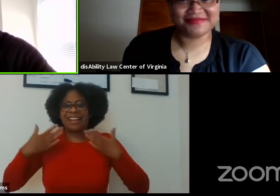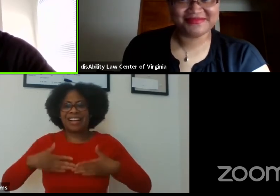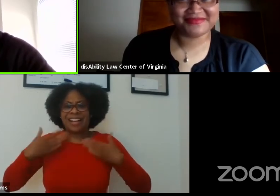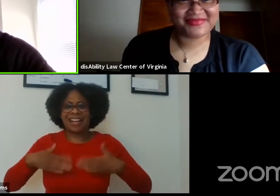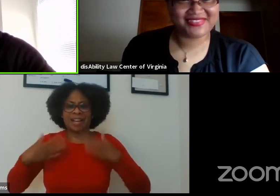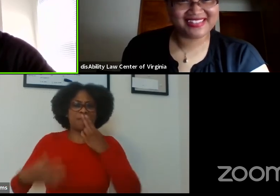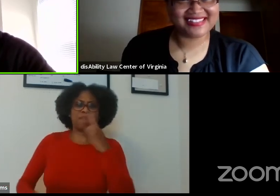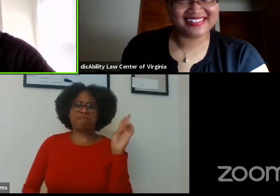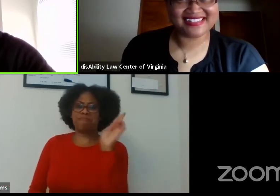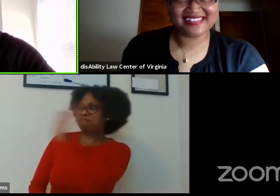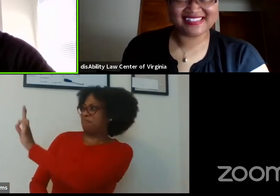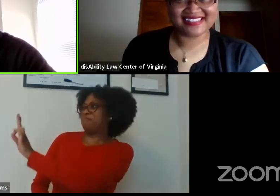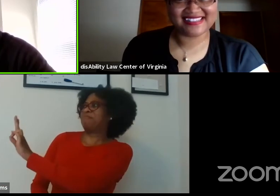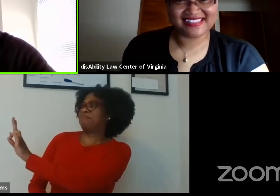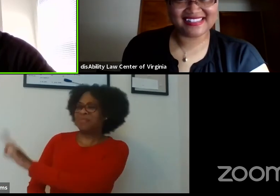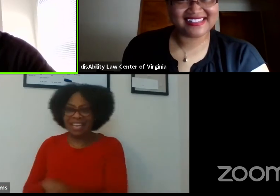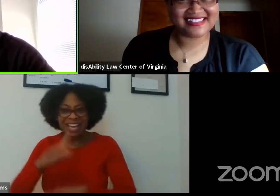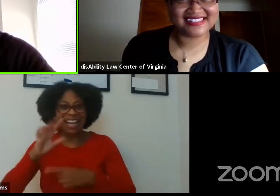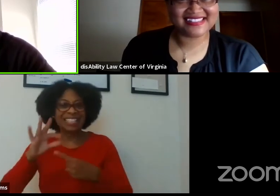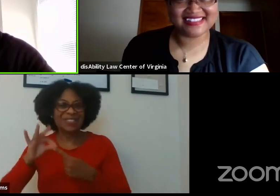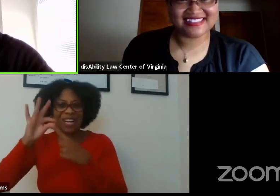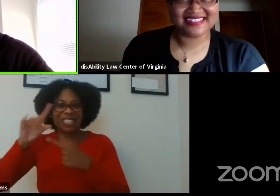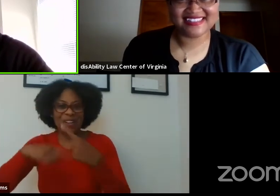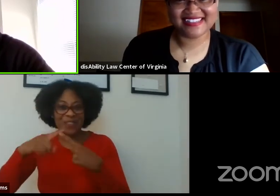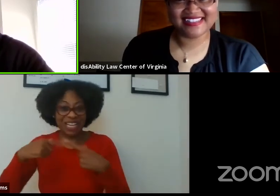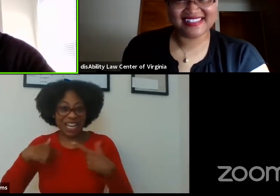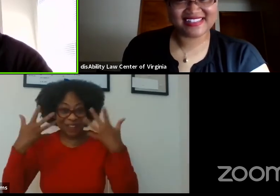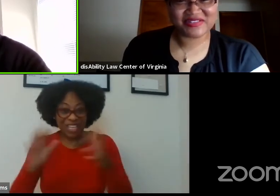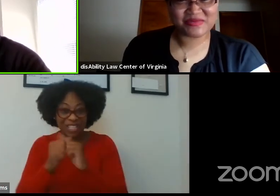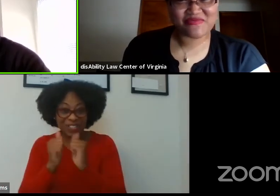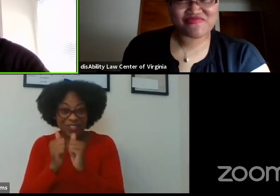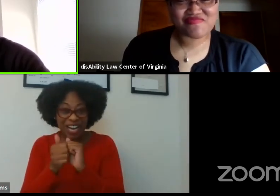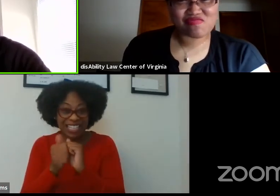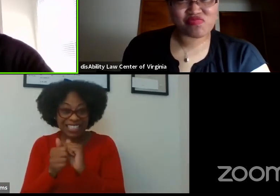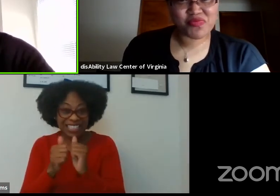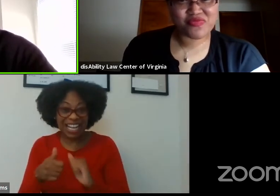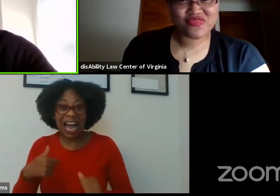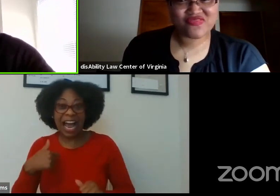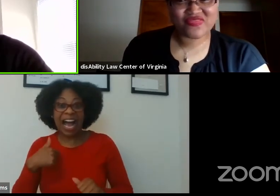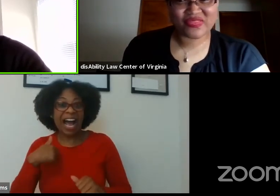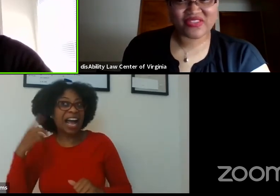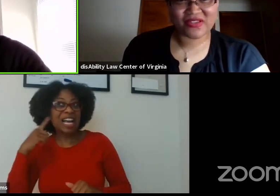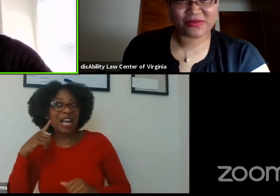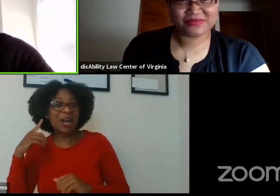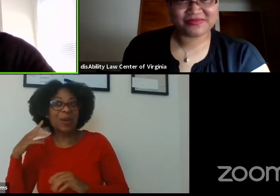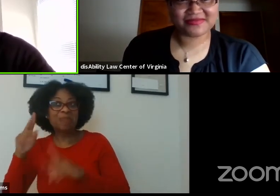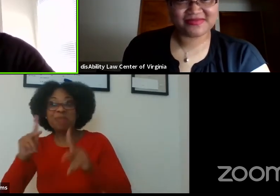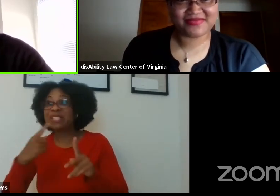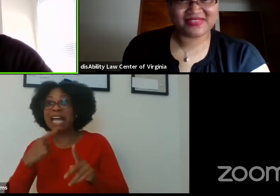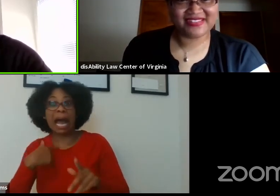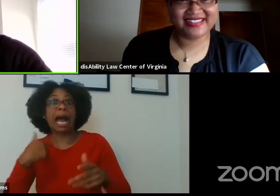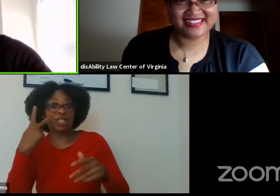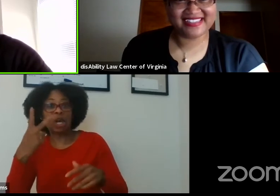When I finish the race, people was like I seen you and I tried to catch you, but I couldn't catch you.